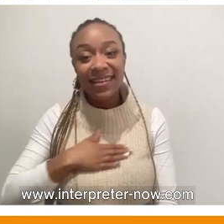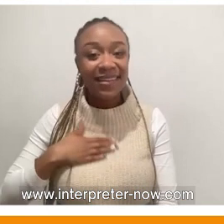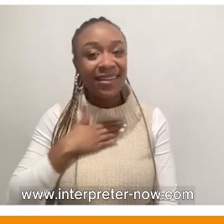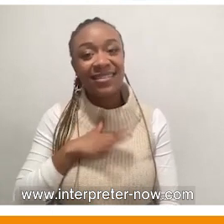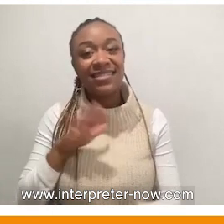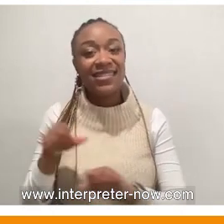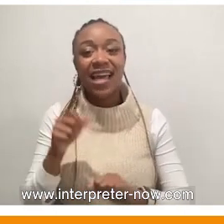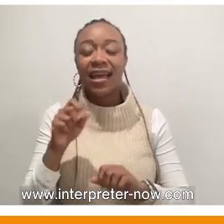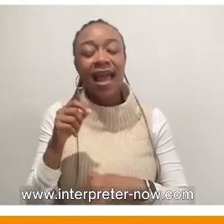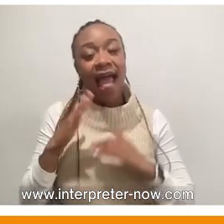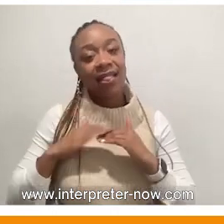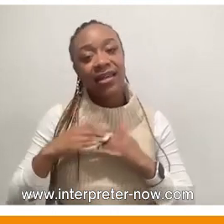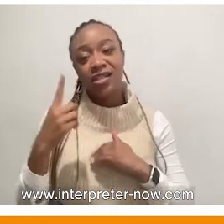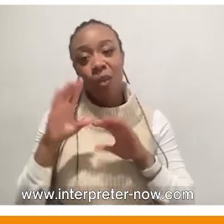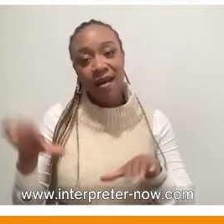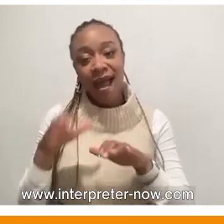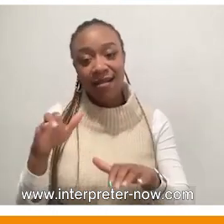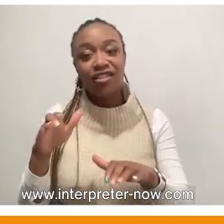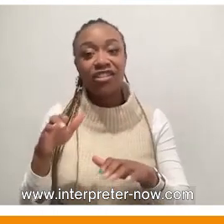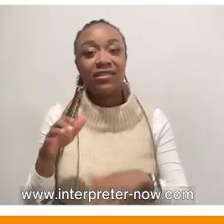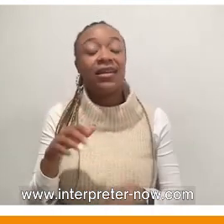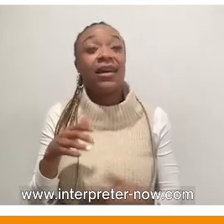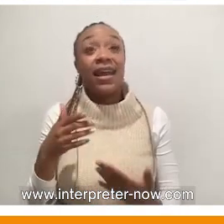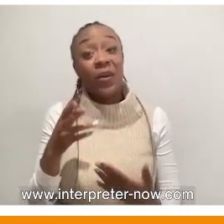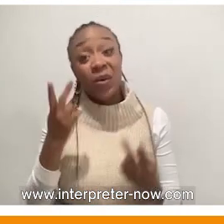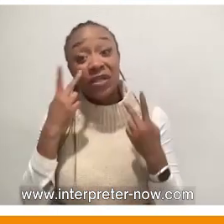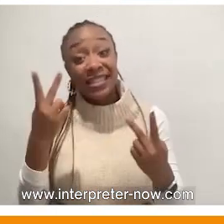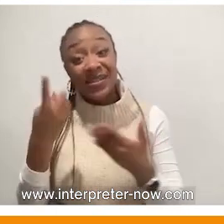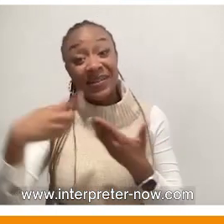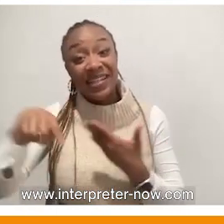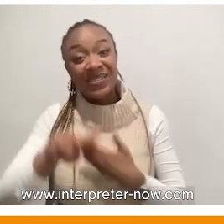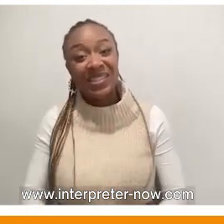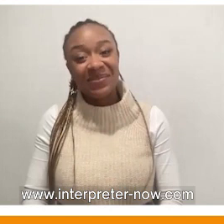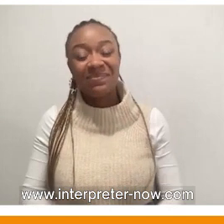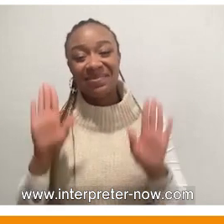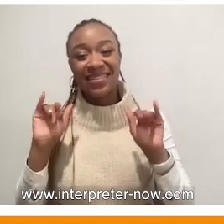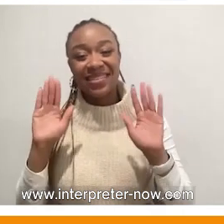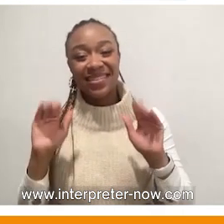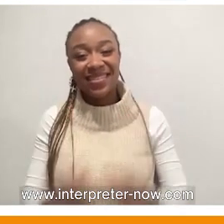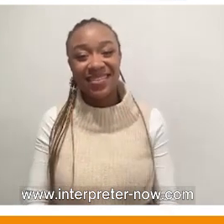Please do take at least one action after listening or watching. And we will see you next week.